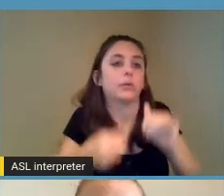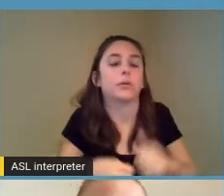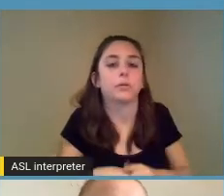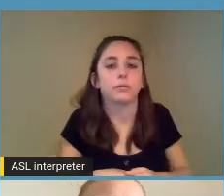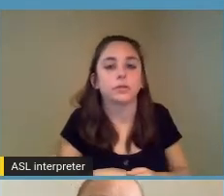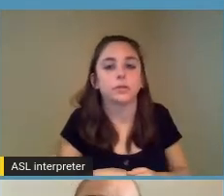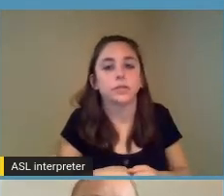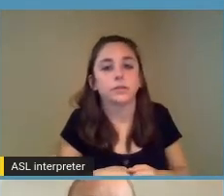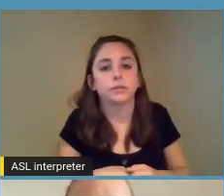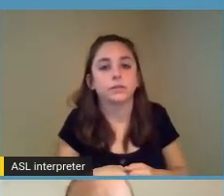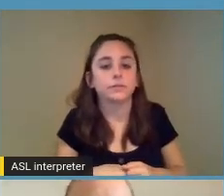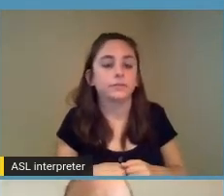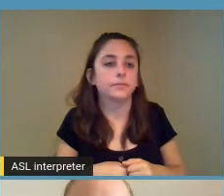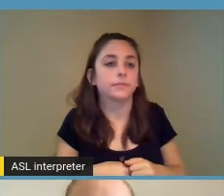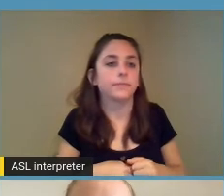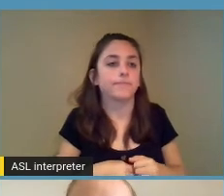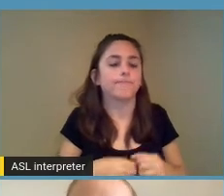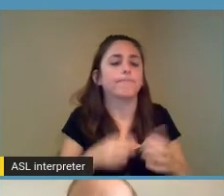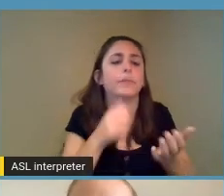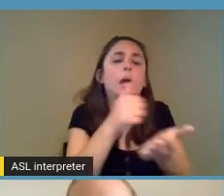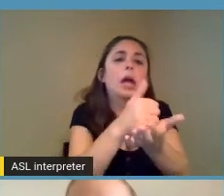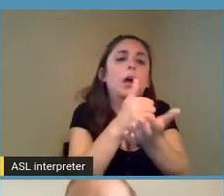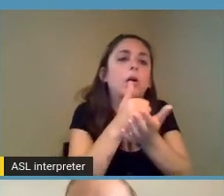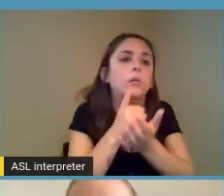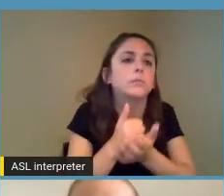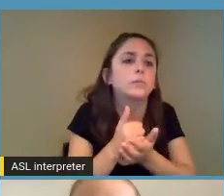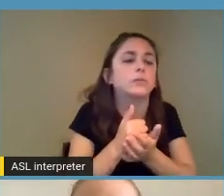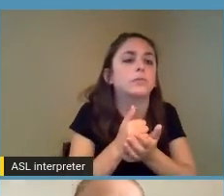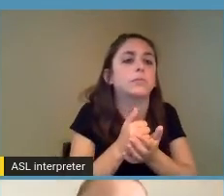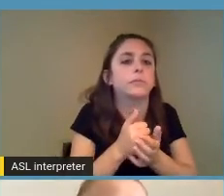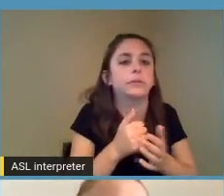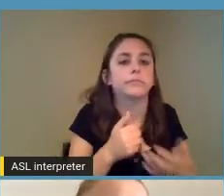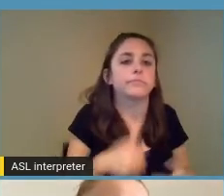best part, it helps me to keep track of everything and it's really simple to use and if you run